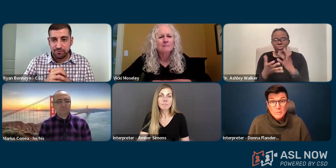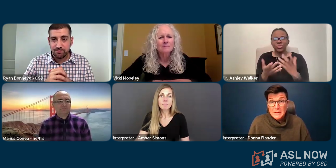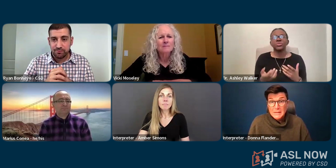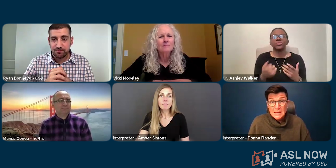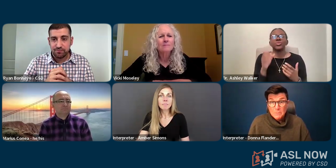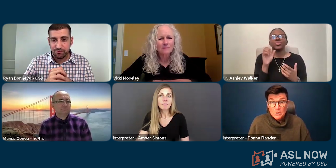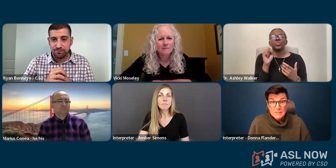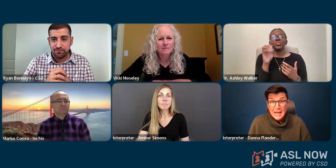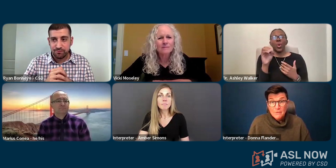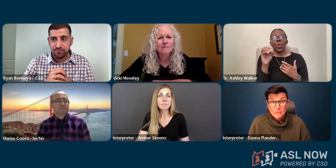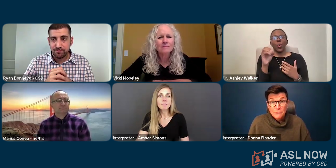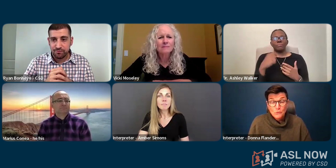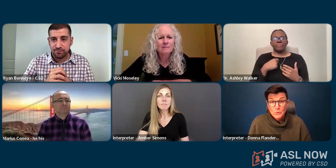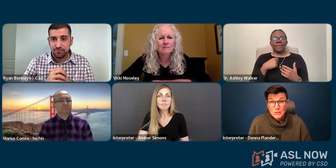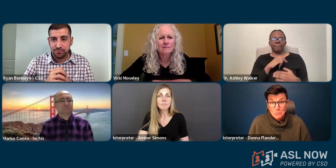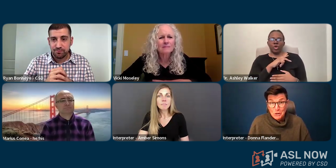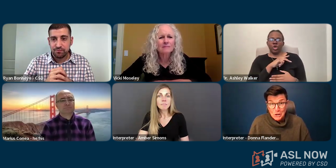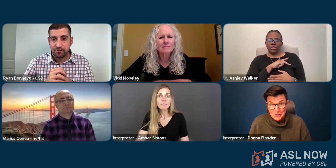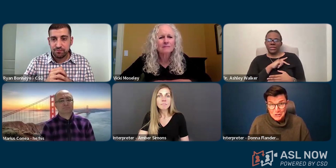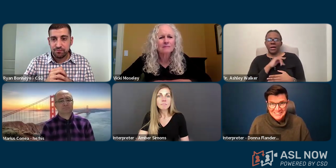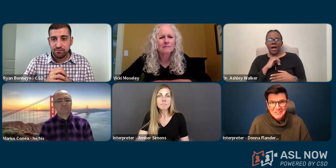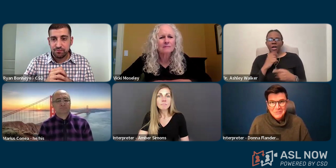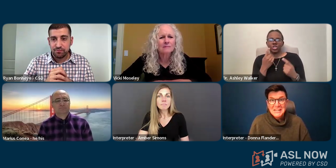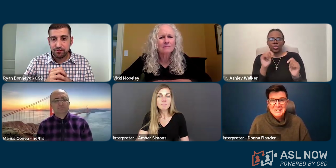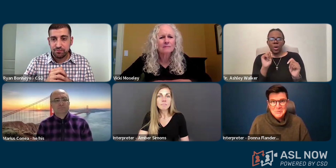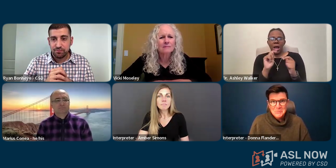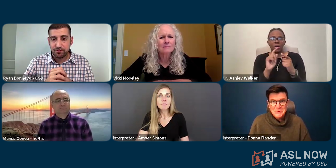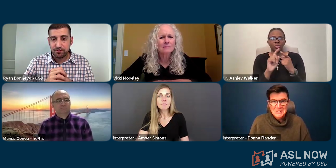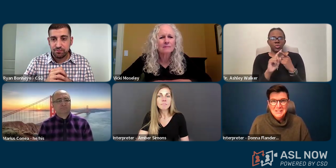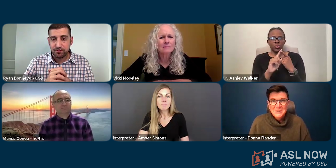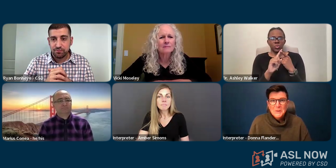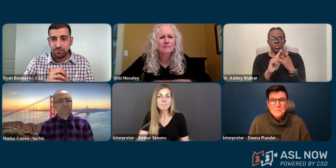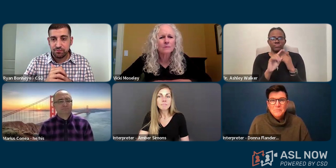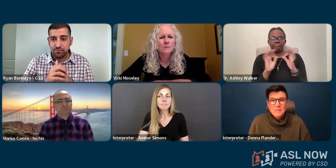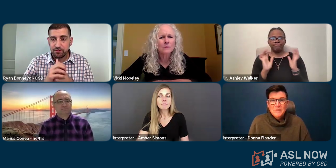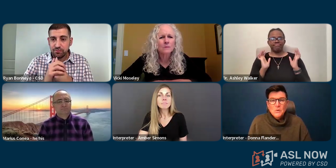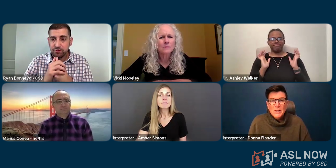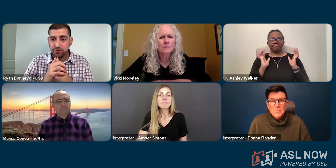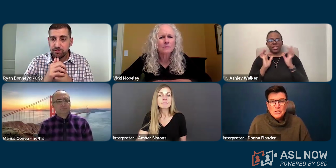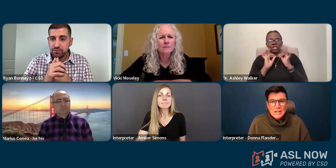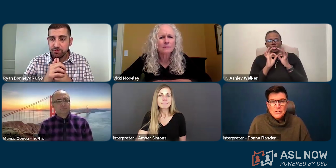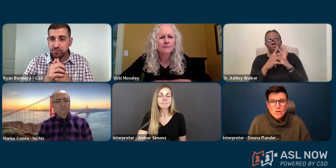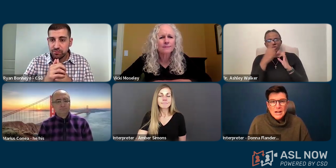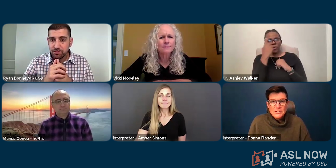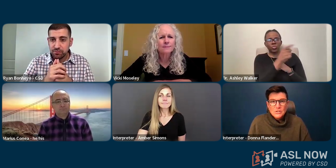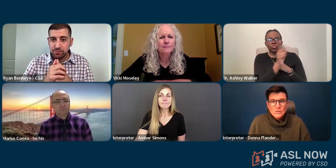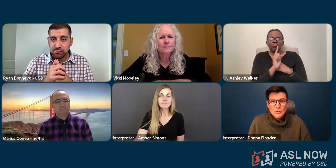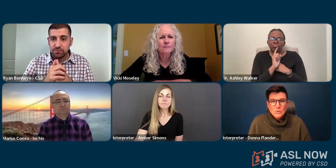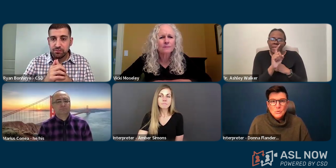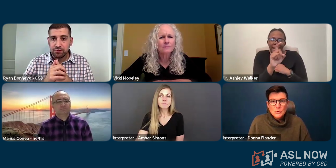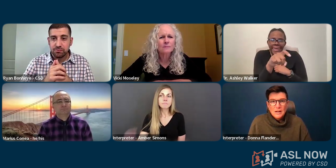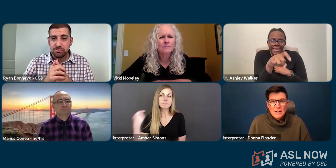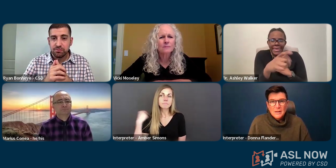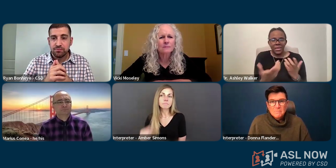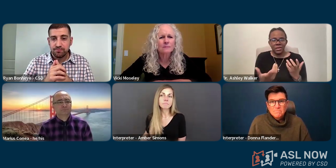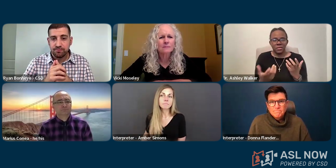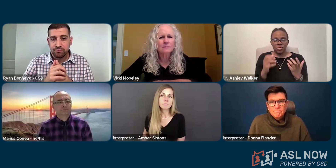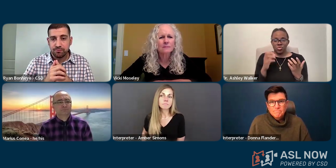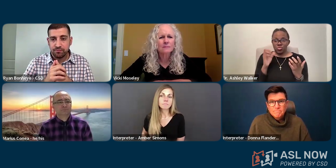way too many deaf people to have so few interpreters. We need interpreters. So I appreciate trying to